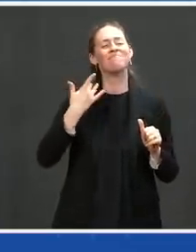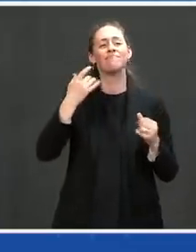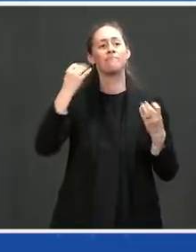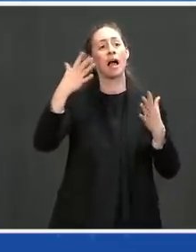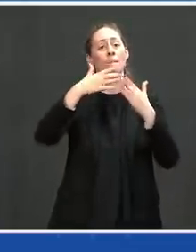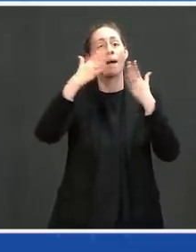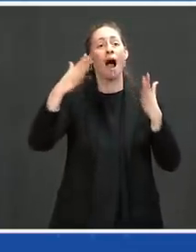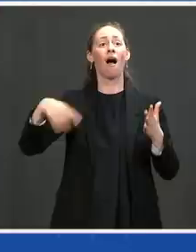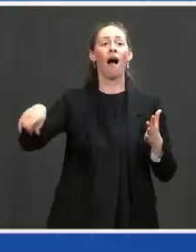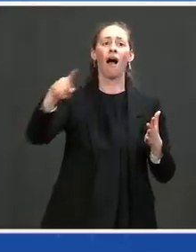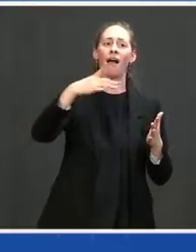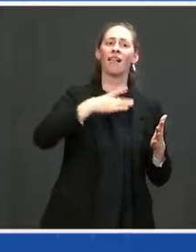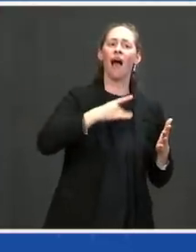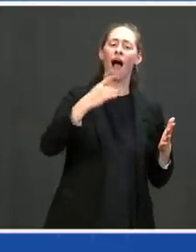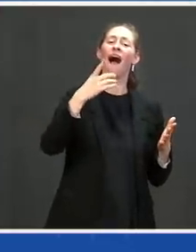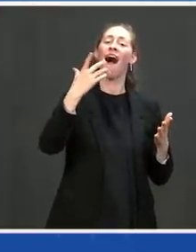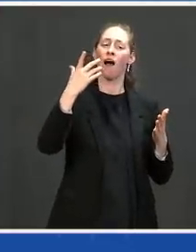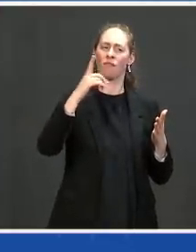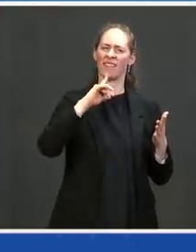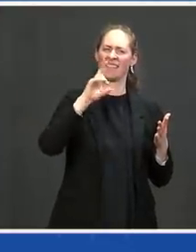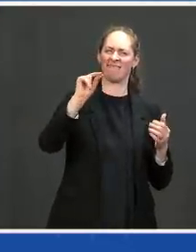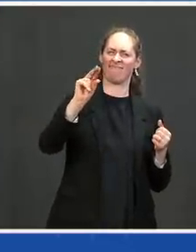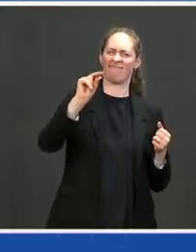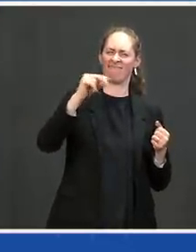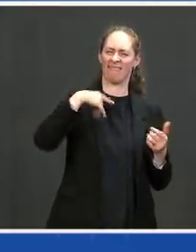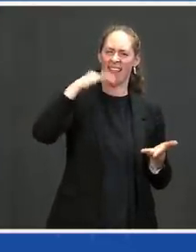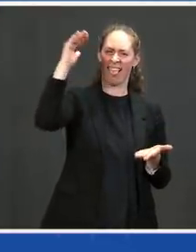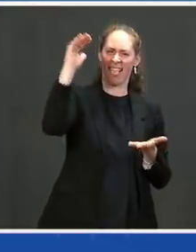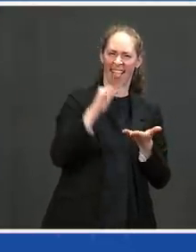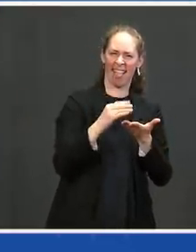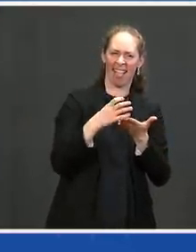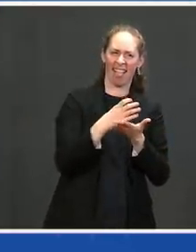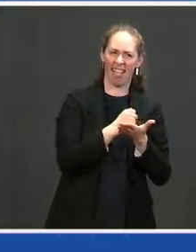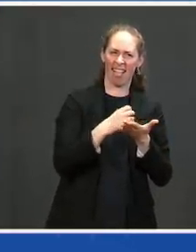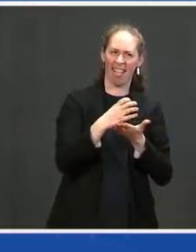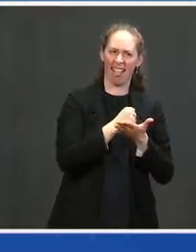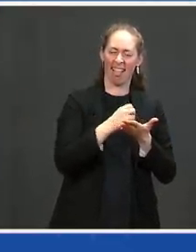what, 85th in the world in infrastructure. I mean, look, the future rests